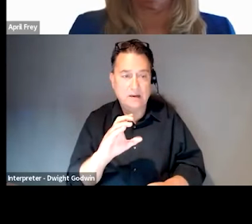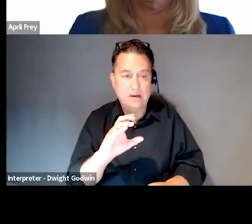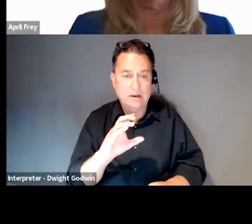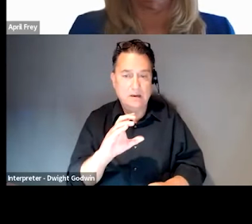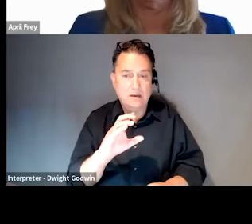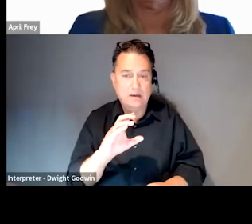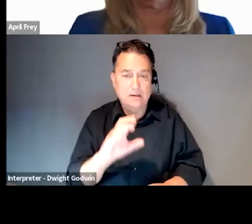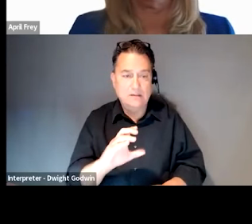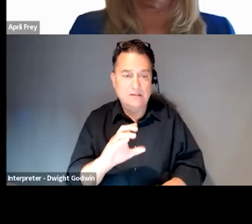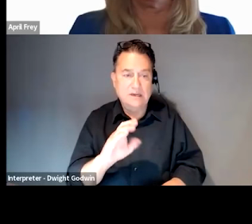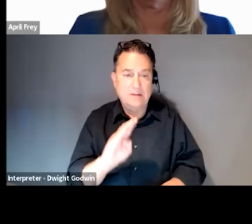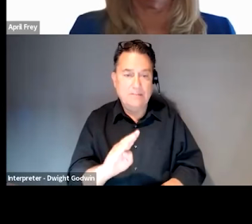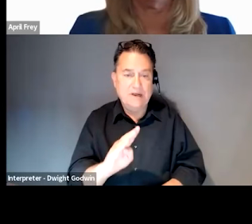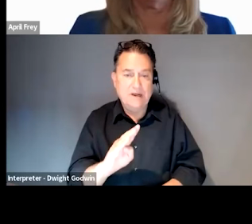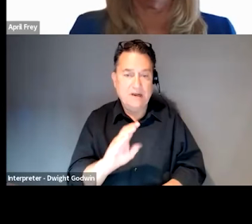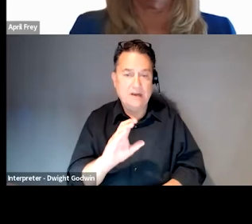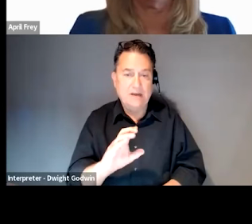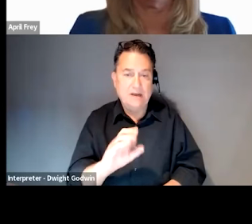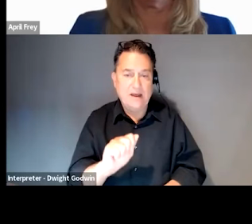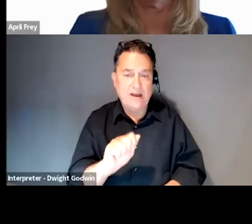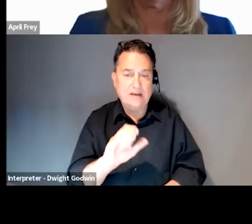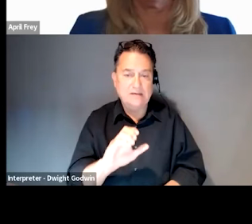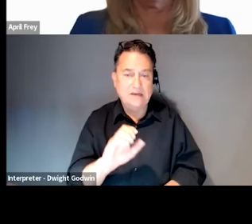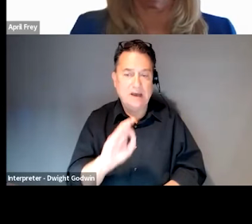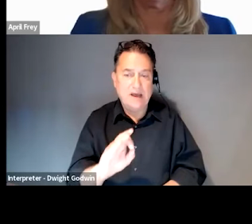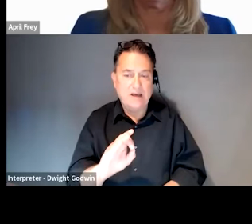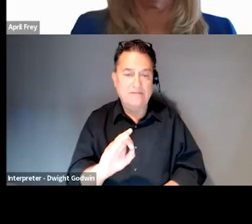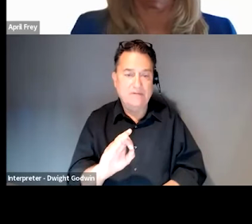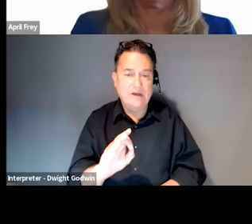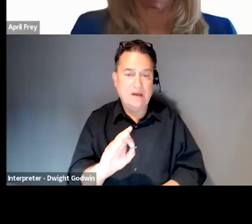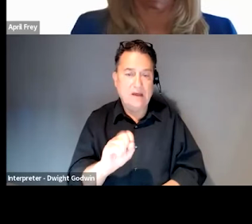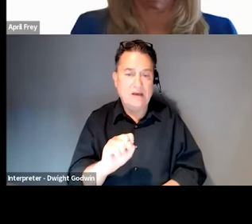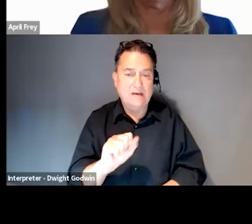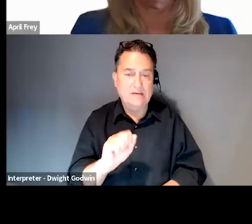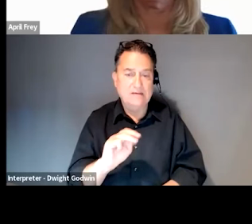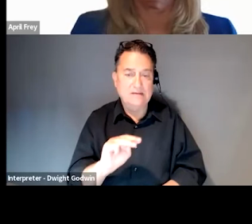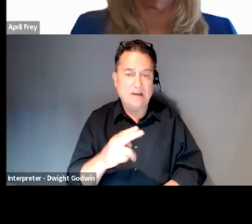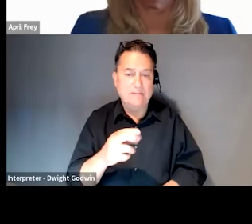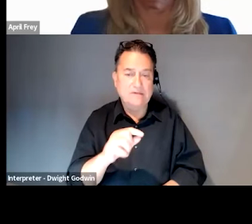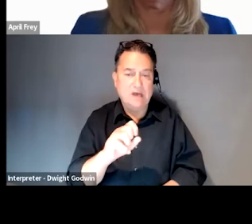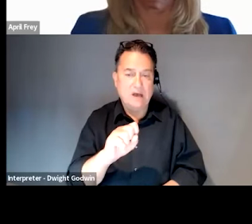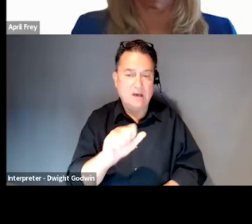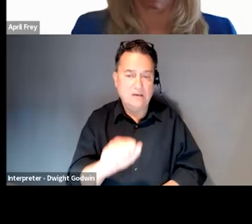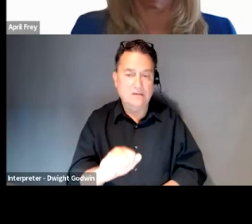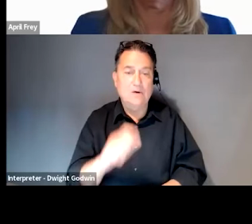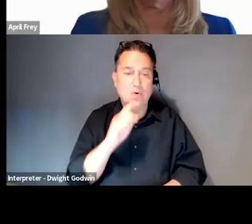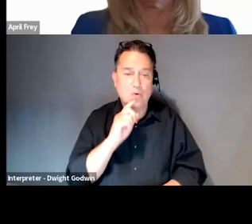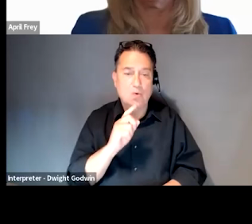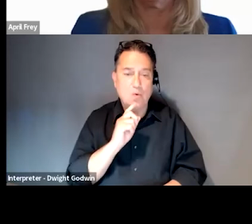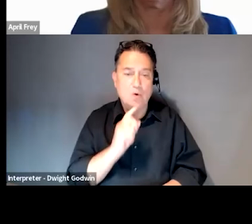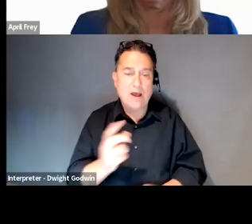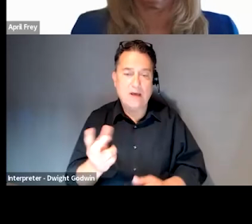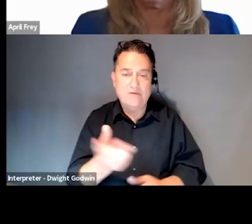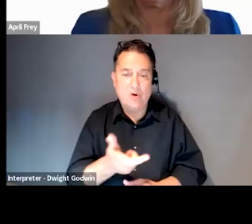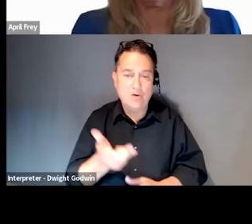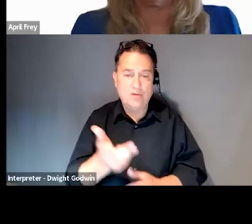and the Substance Abuse and Mental Health Services Administration, SAMHSA, who have jointly funded the National Center on Substance Abuse and Child Welfare